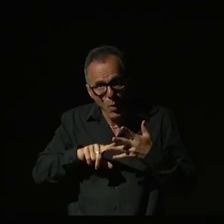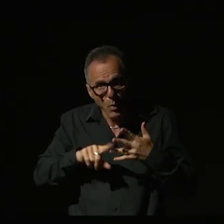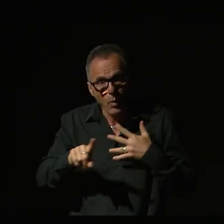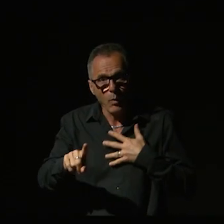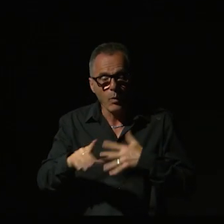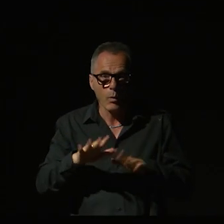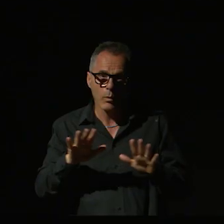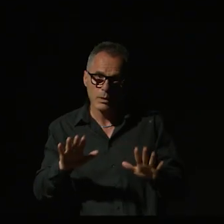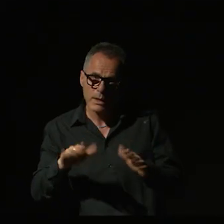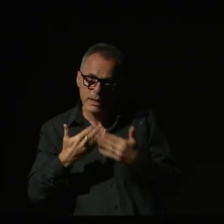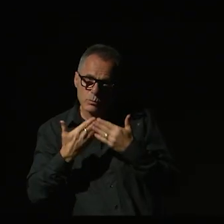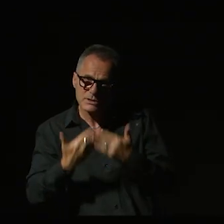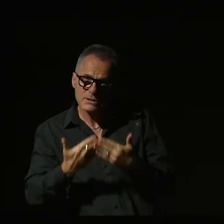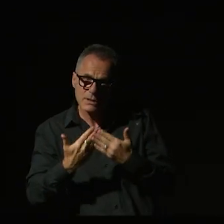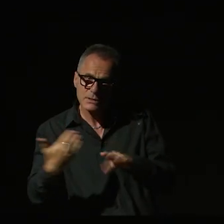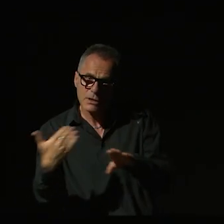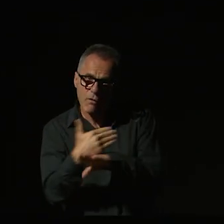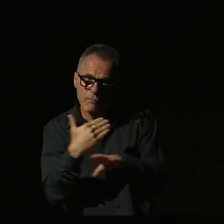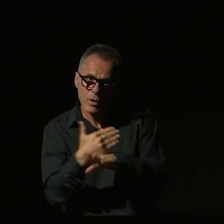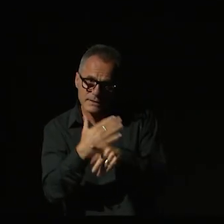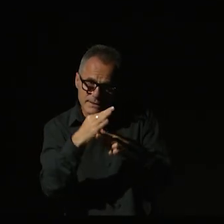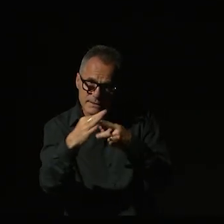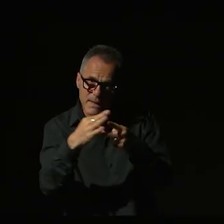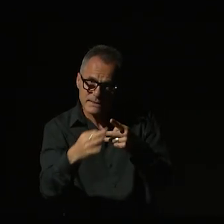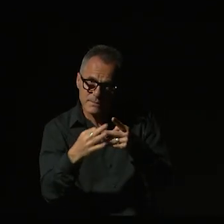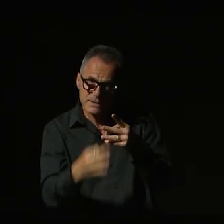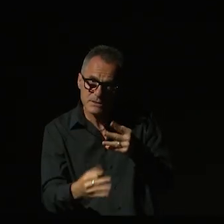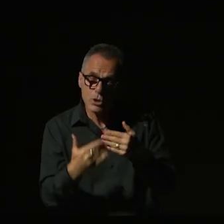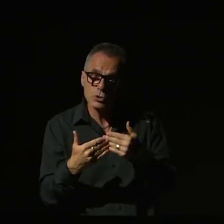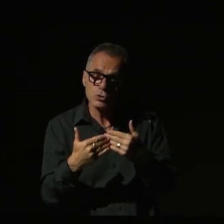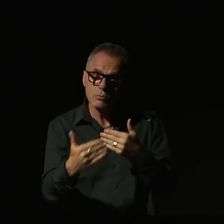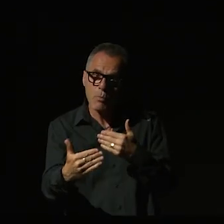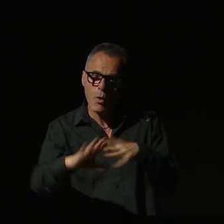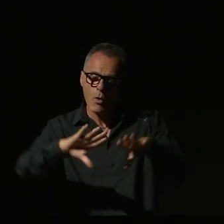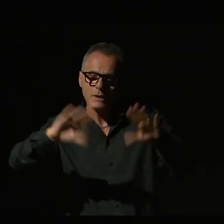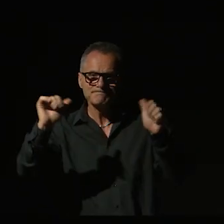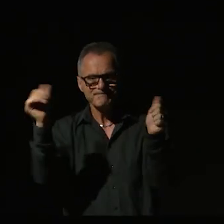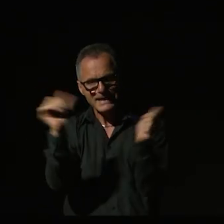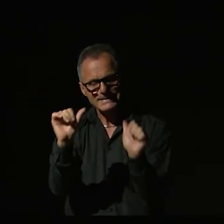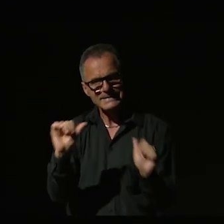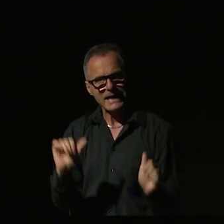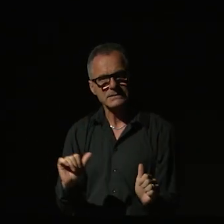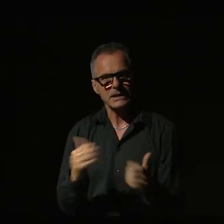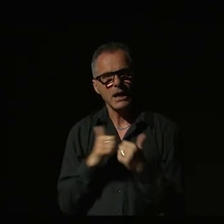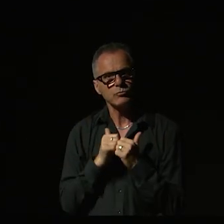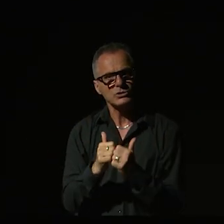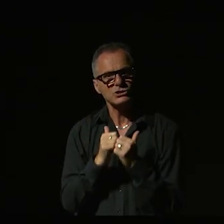in the study of works of art, a specimen to a more aesthetic appreciation of Classical forms